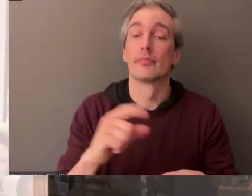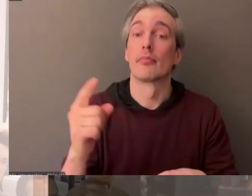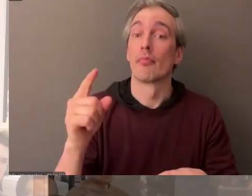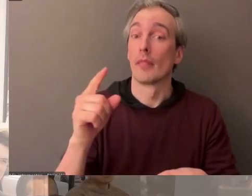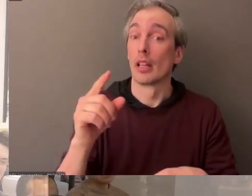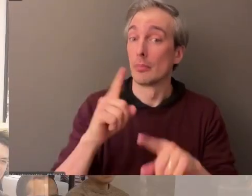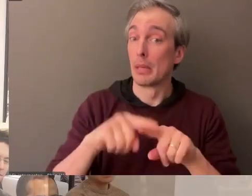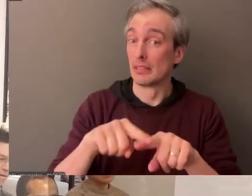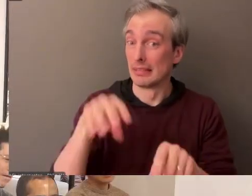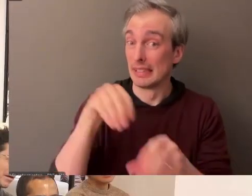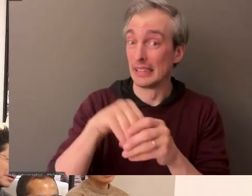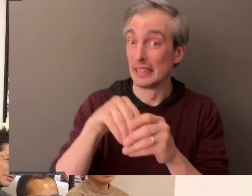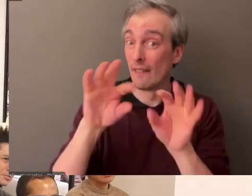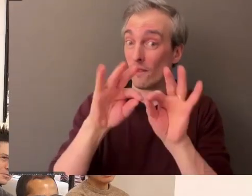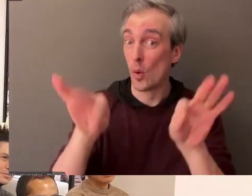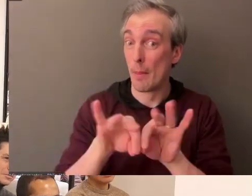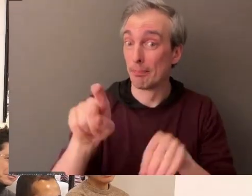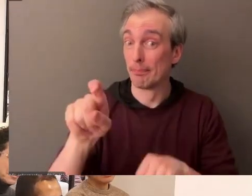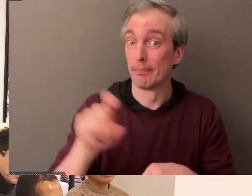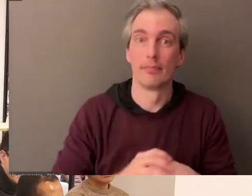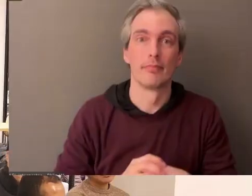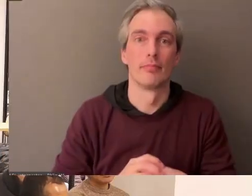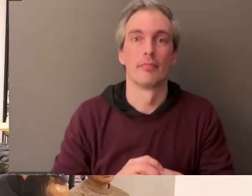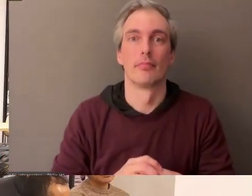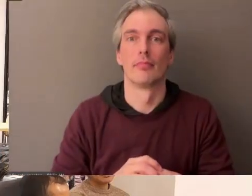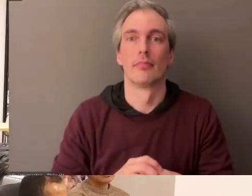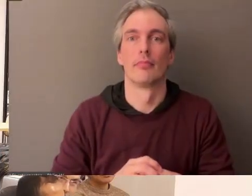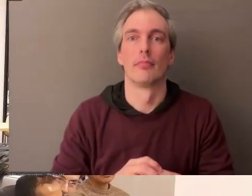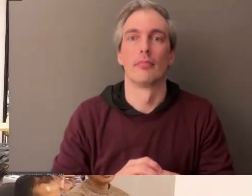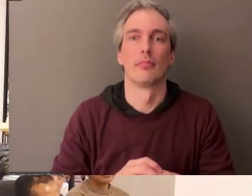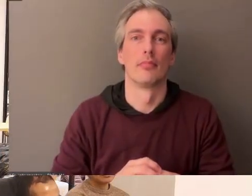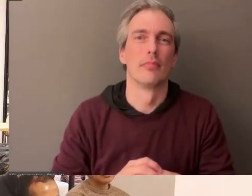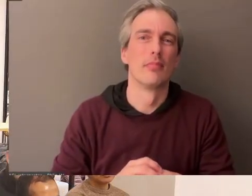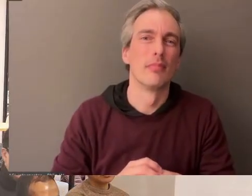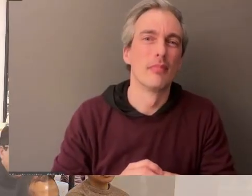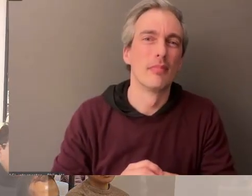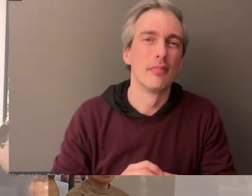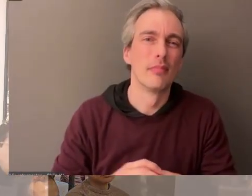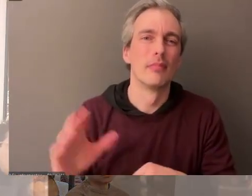Okay. In a form... In a form, yes. I would say it is... It is a button.